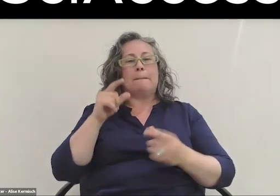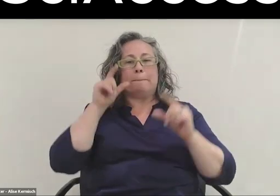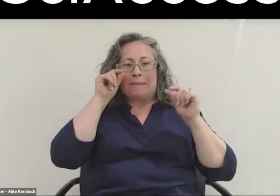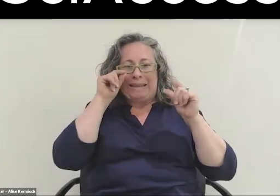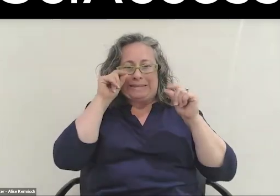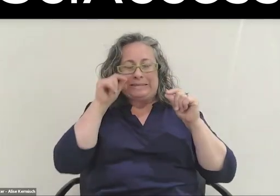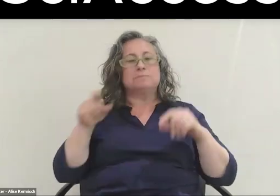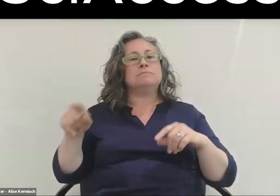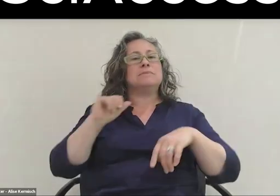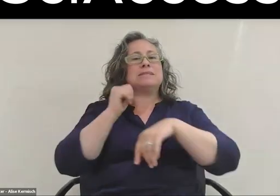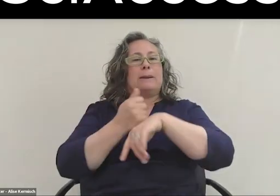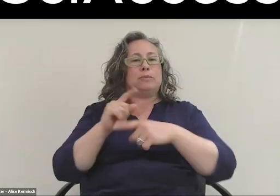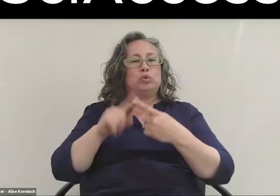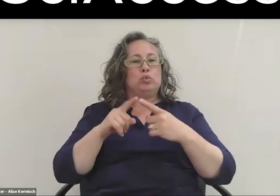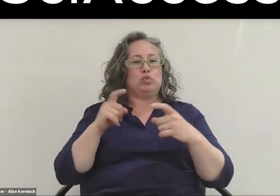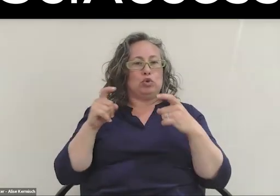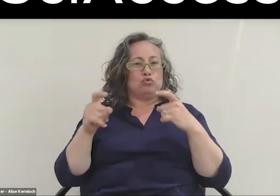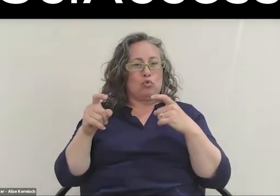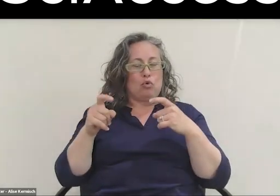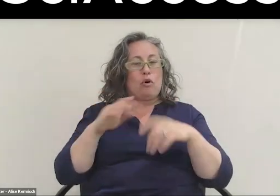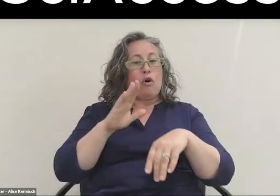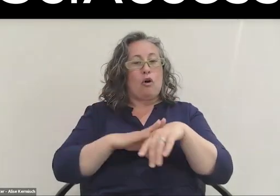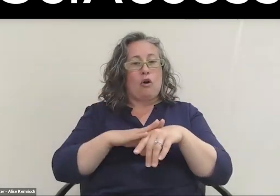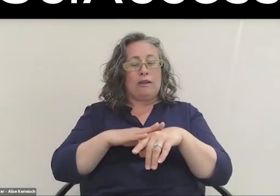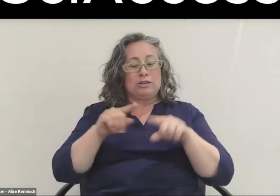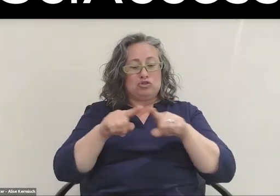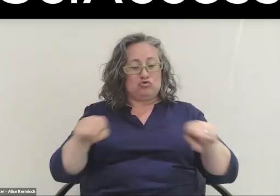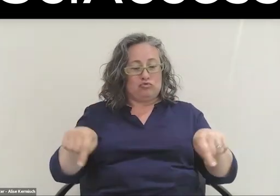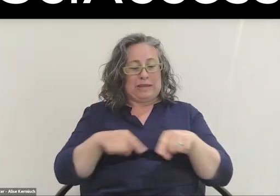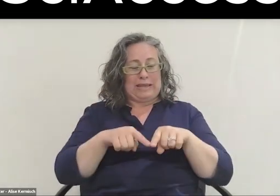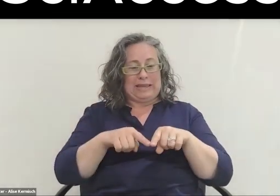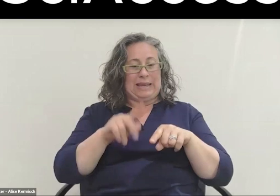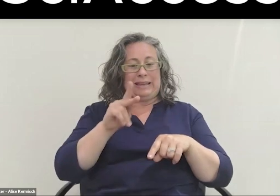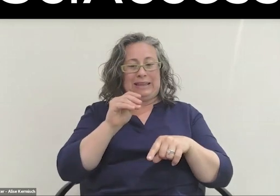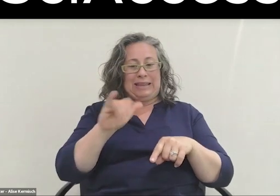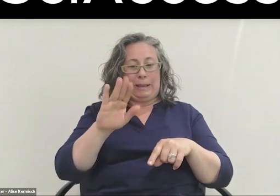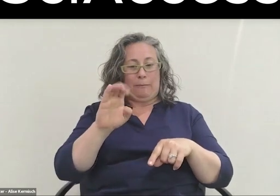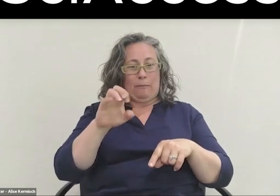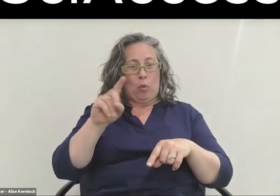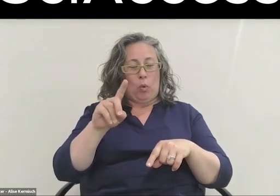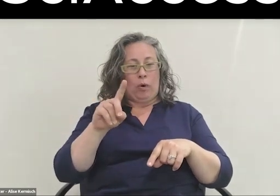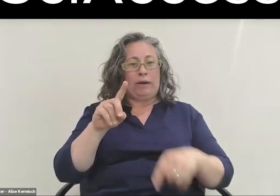She set it up to control an on-screen keyboard where the key rows